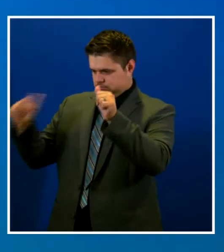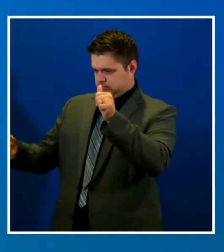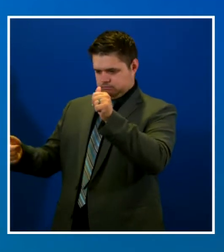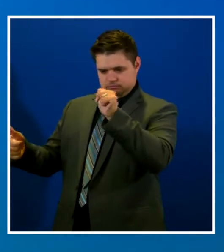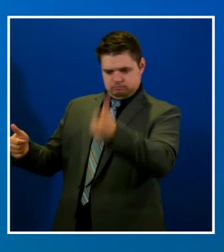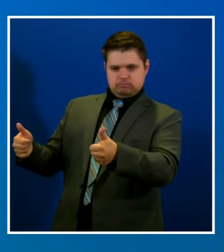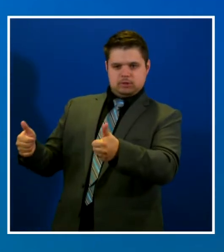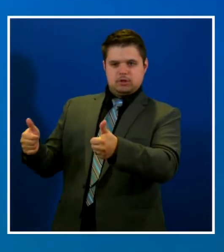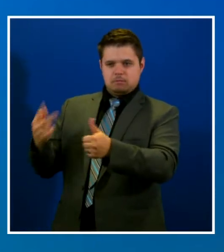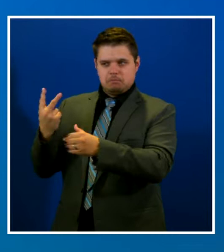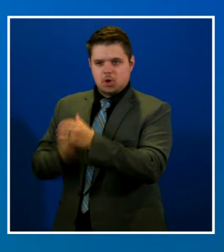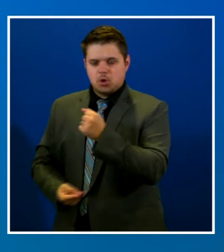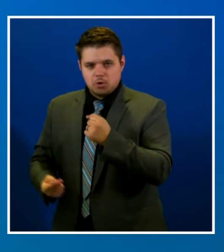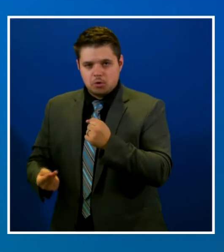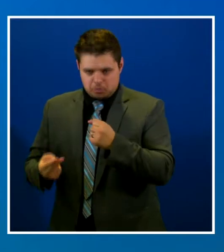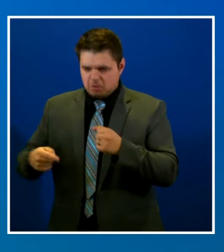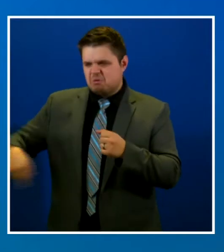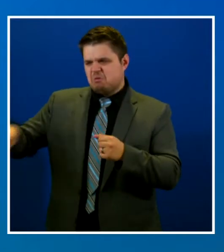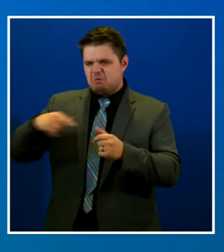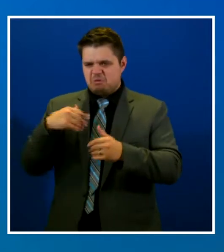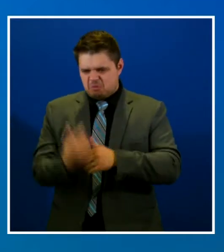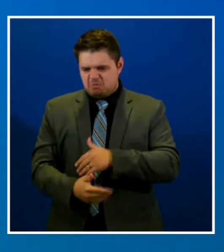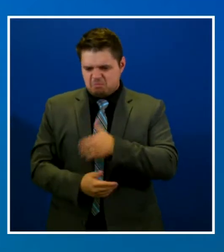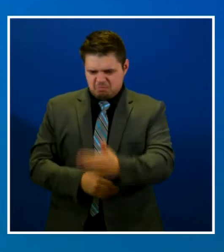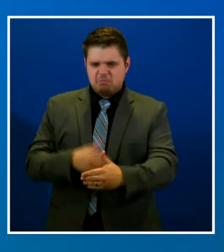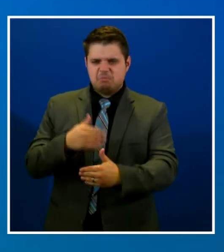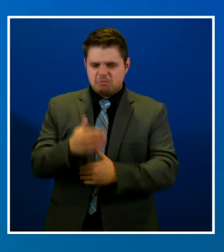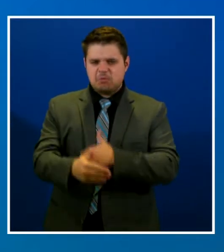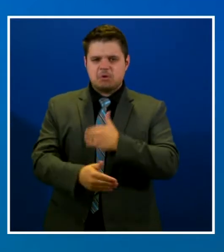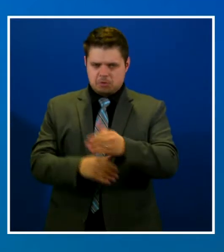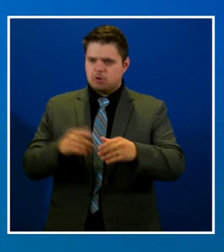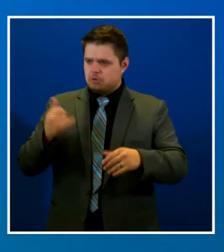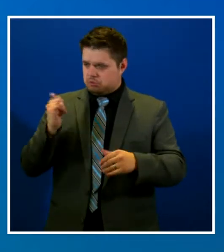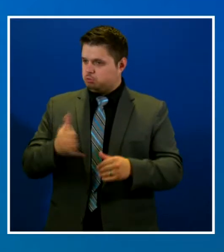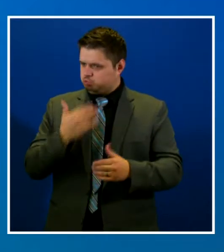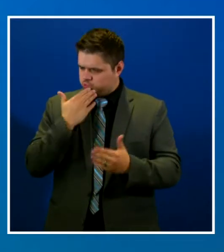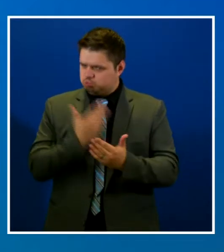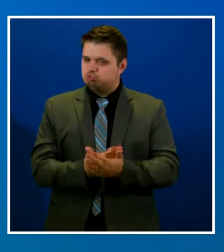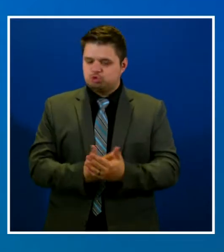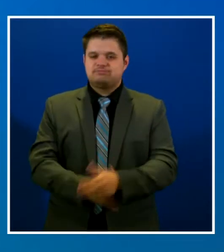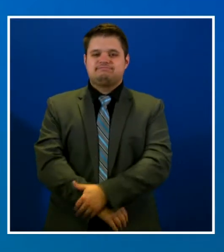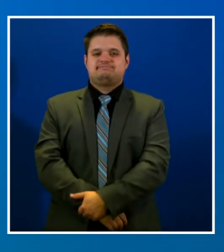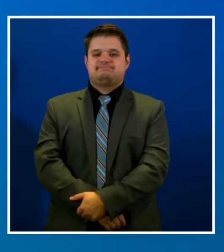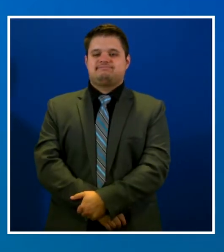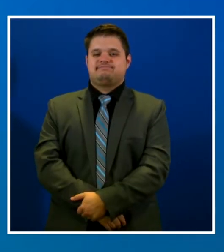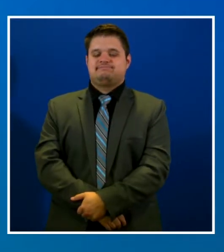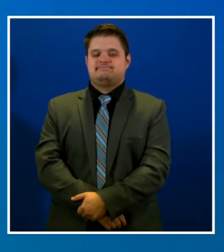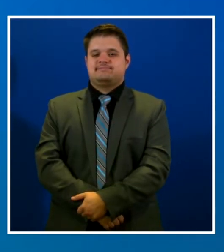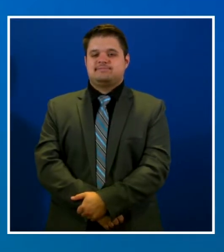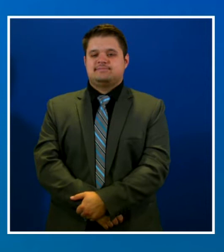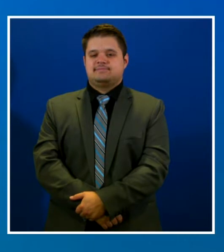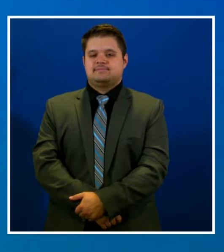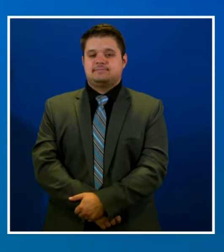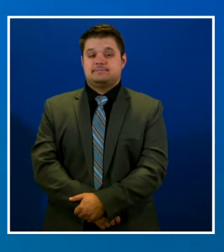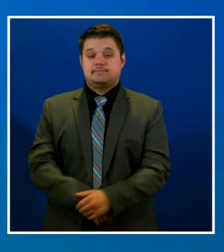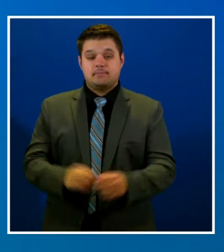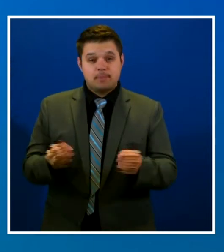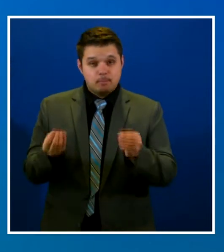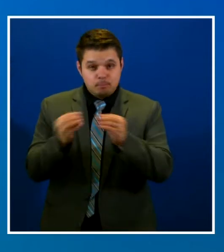reconfigured to host both services on opposite sides of the building. So for more details on the testing site,